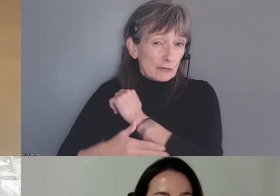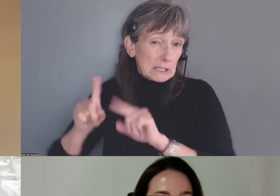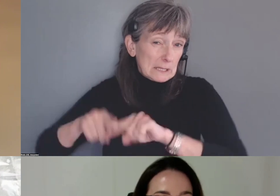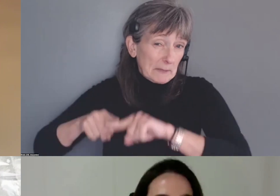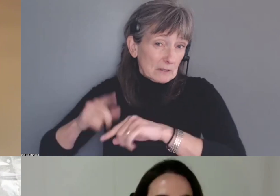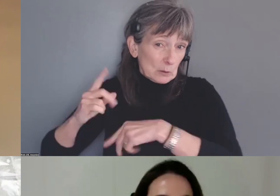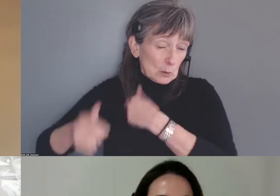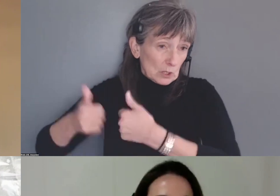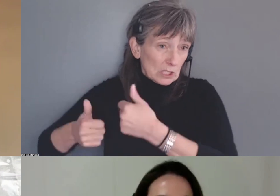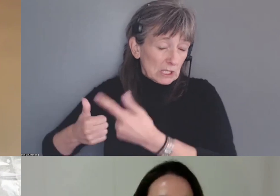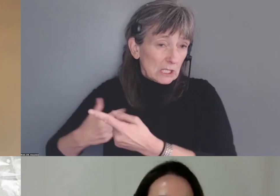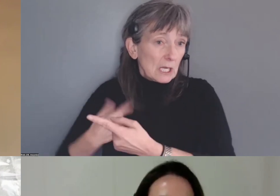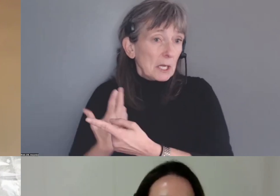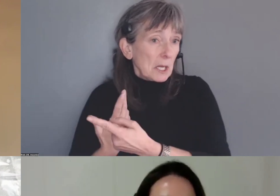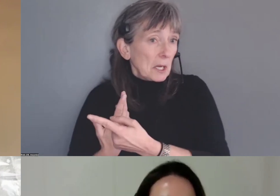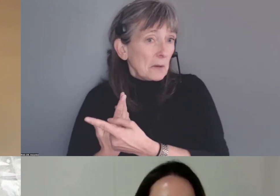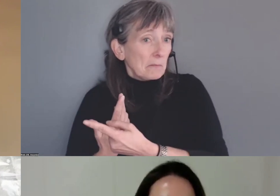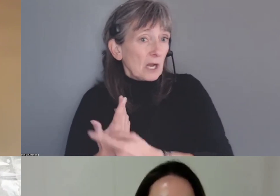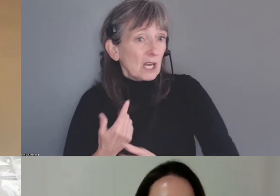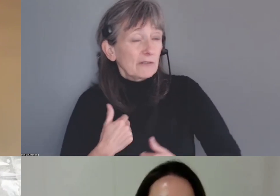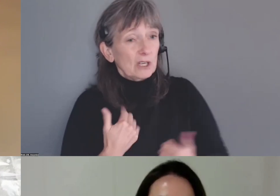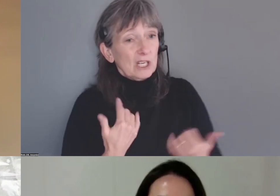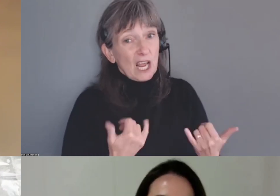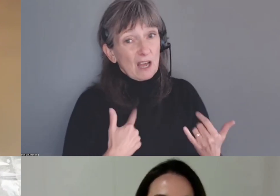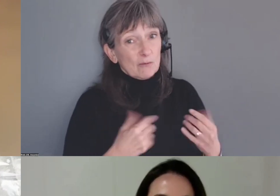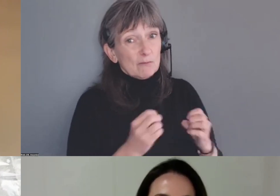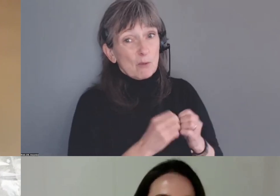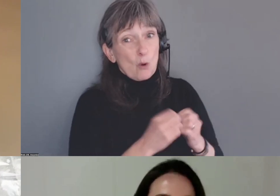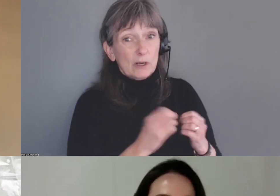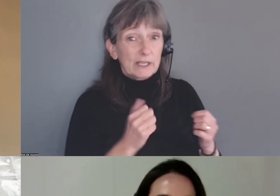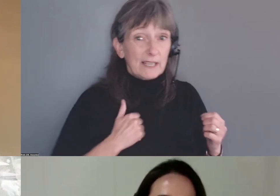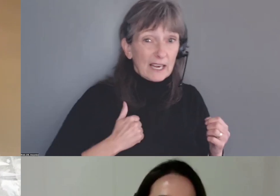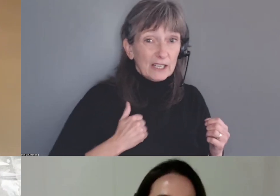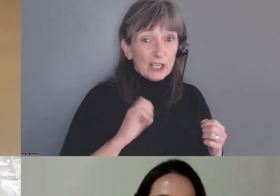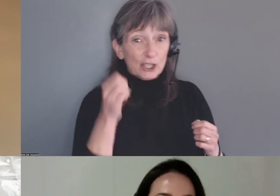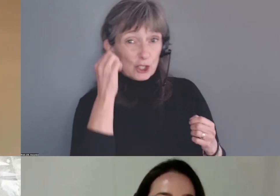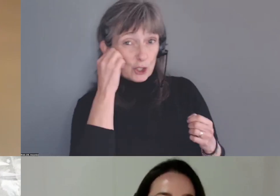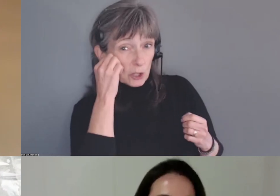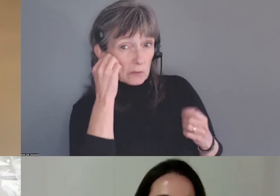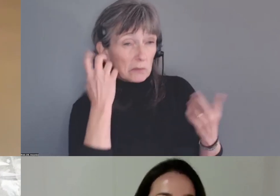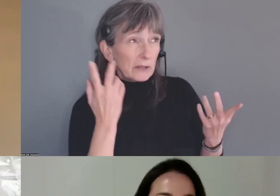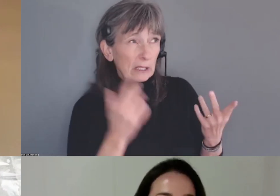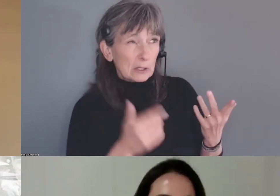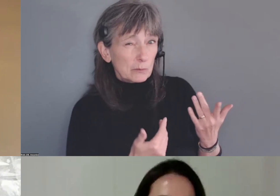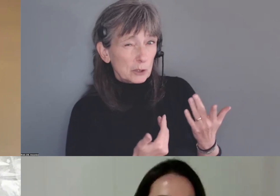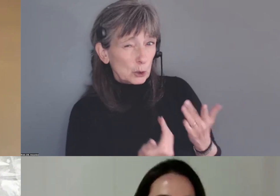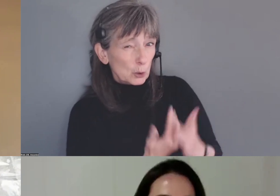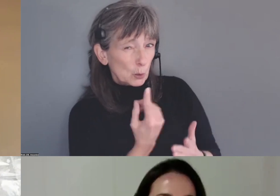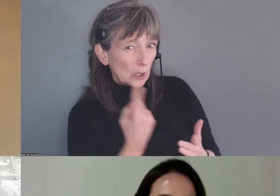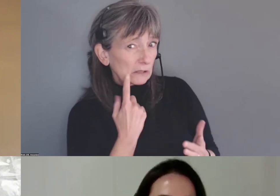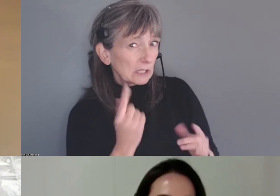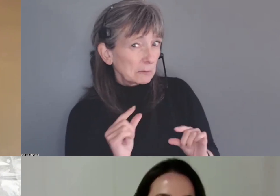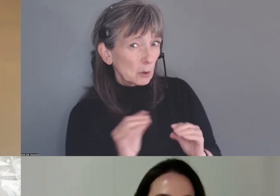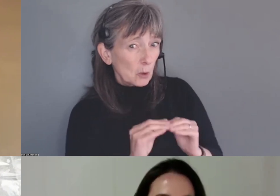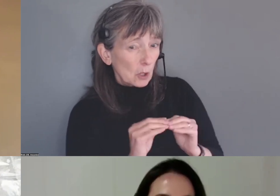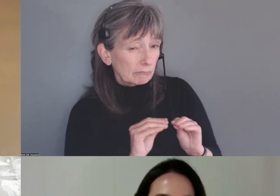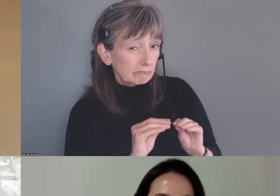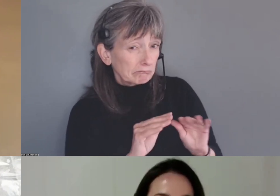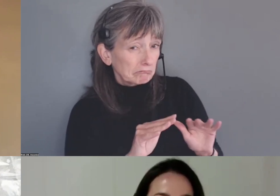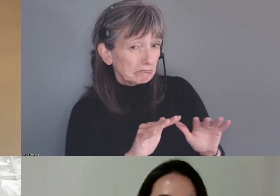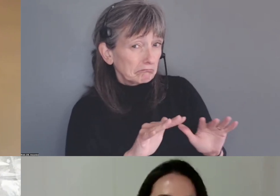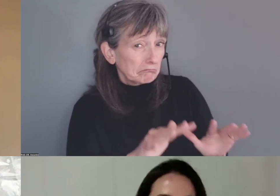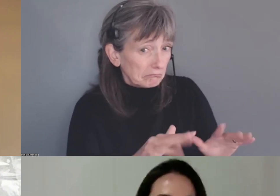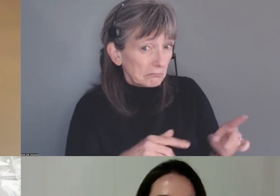became available in Canada and in Europe as well. So, I think there's definitely other elements